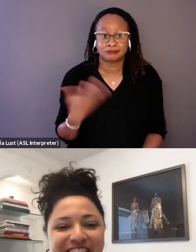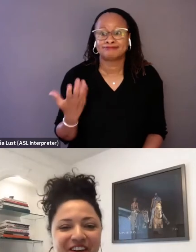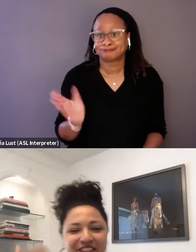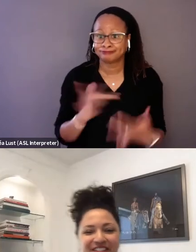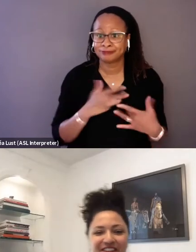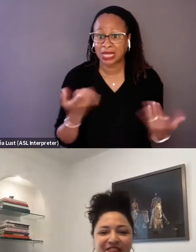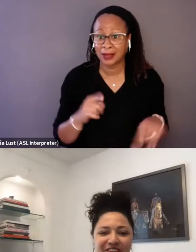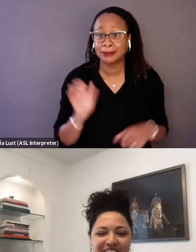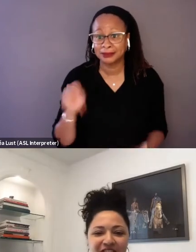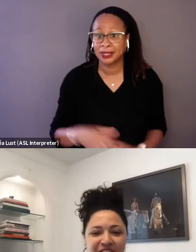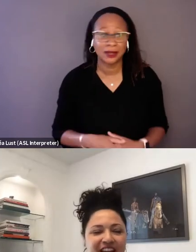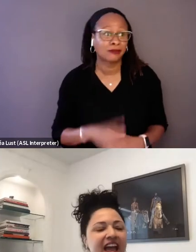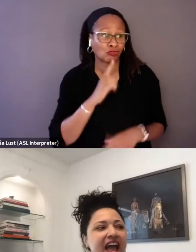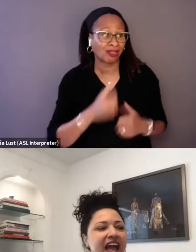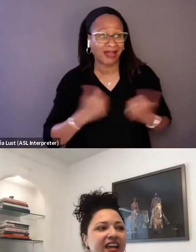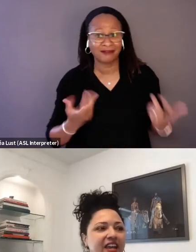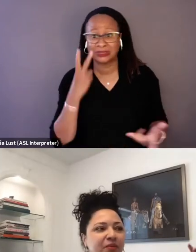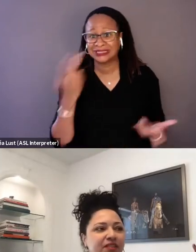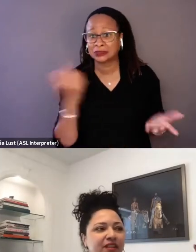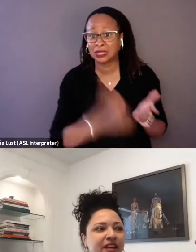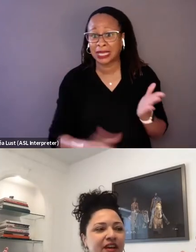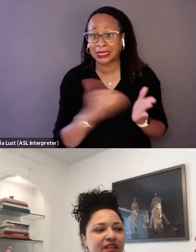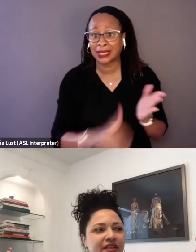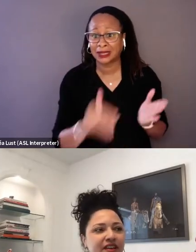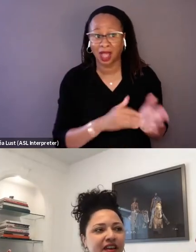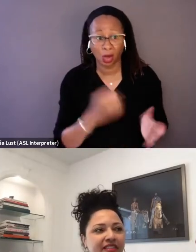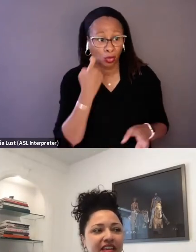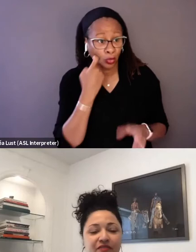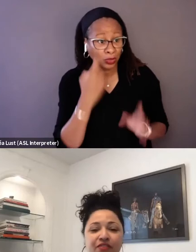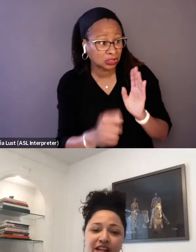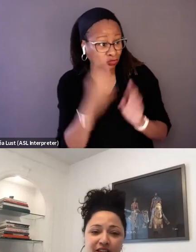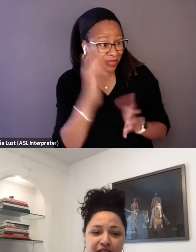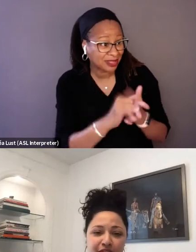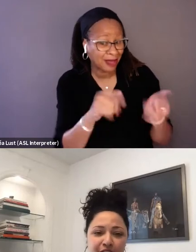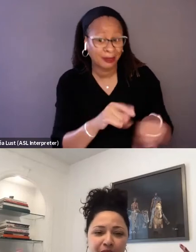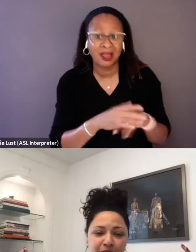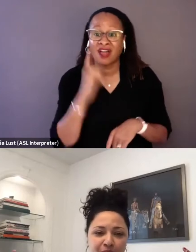This is our real life right? And it was, I think, even for us on this film,